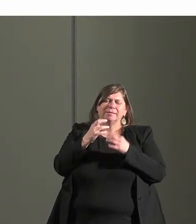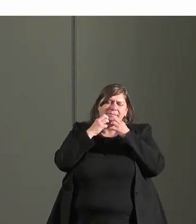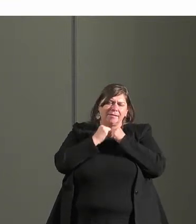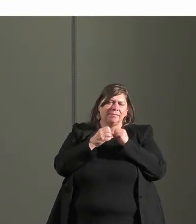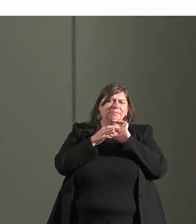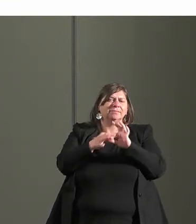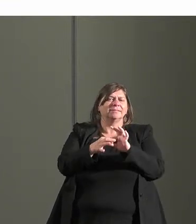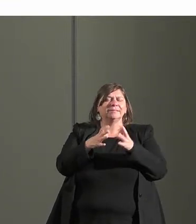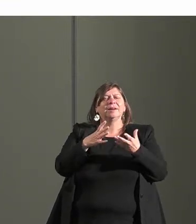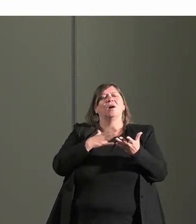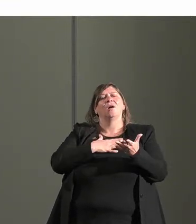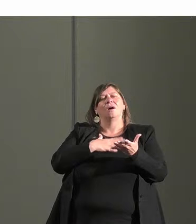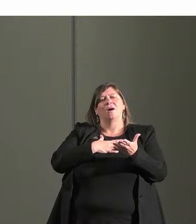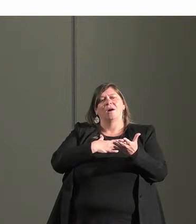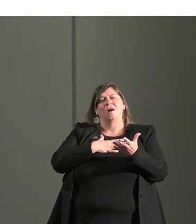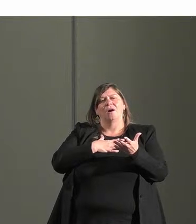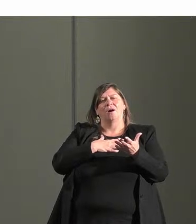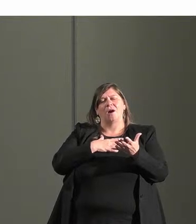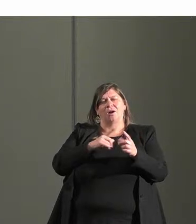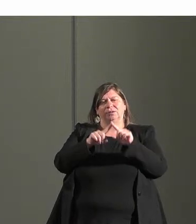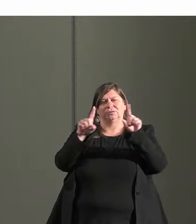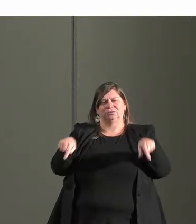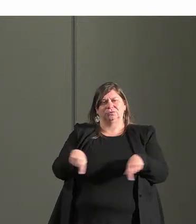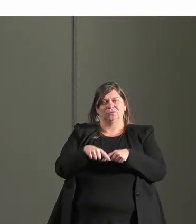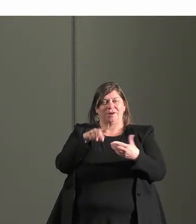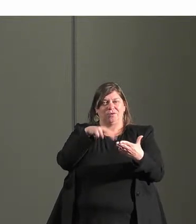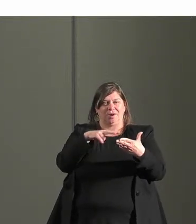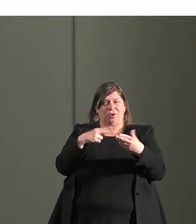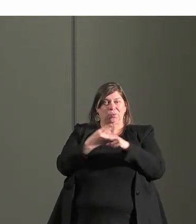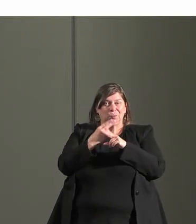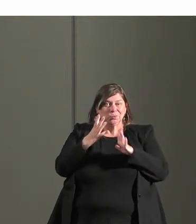were working on PDF accessibility. We care about